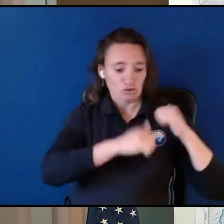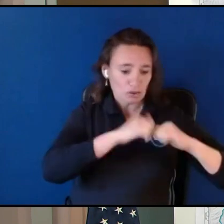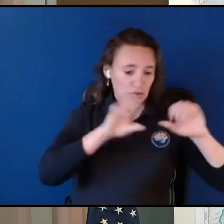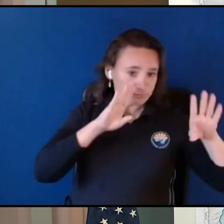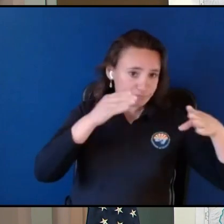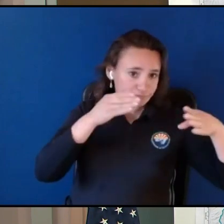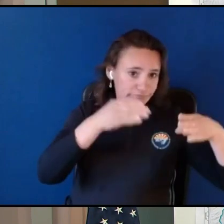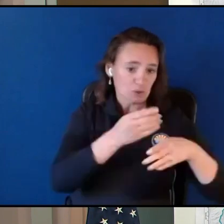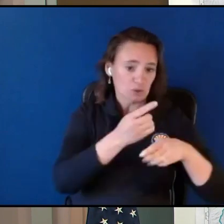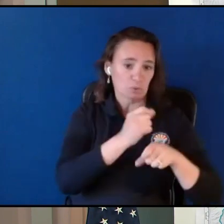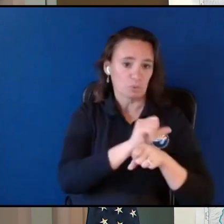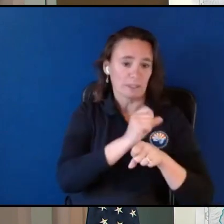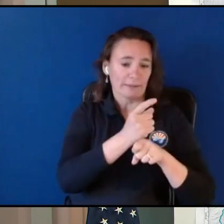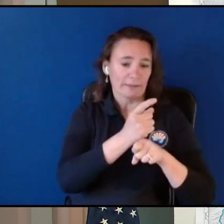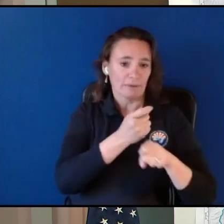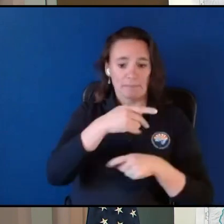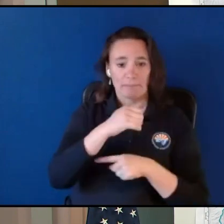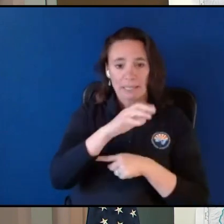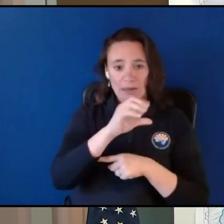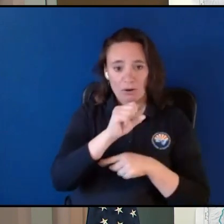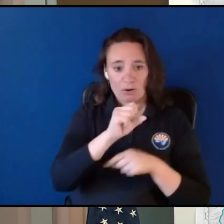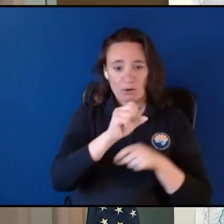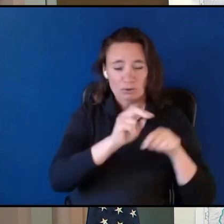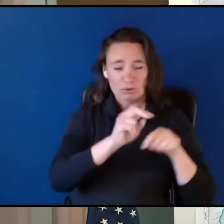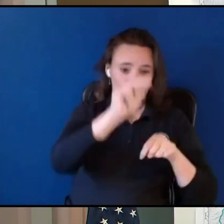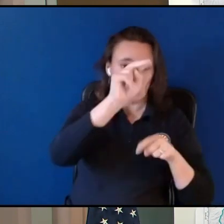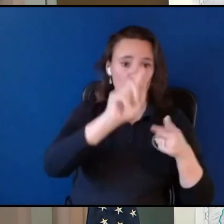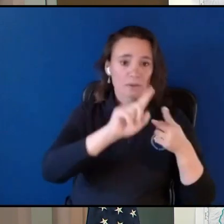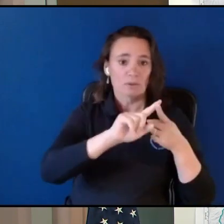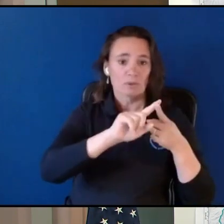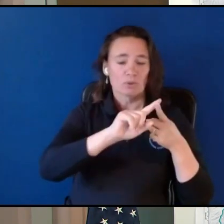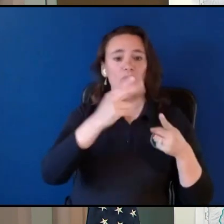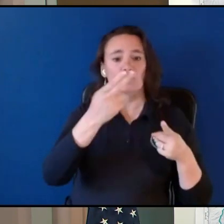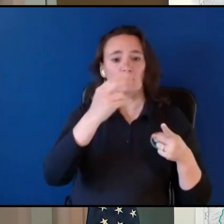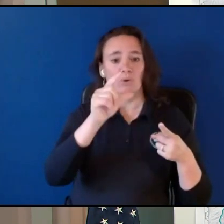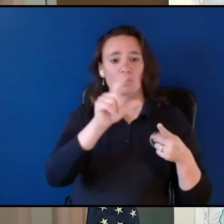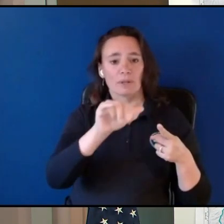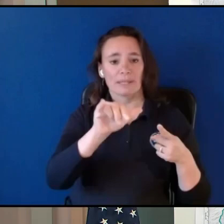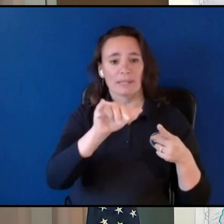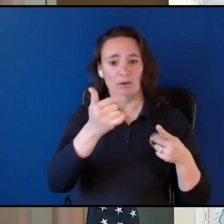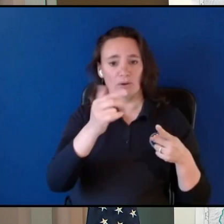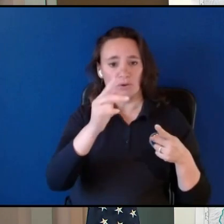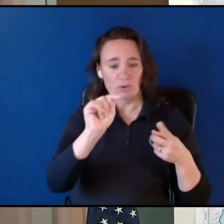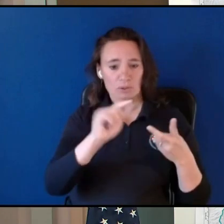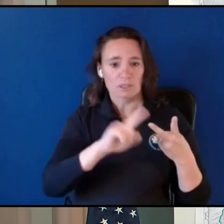in the Holy Ghost and Geronimo. They have continued to to prep